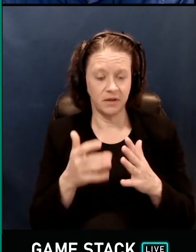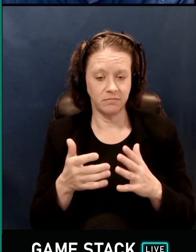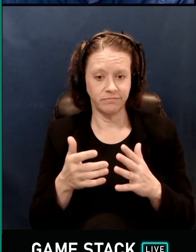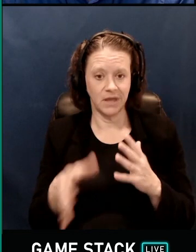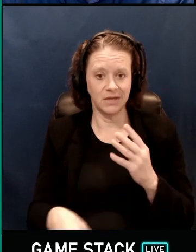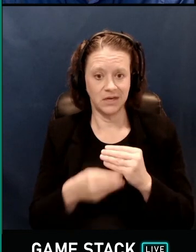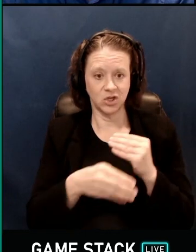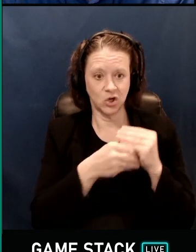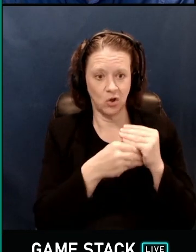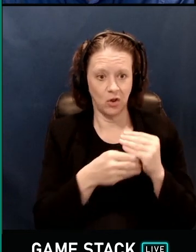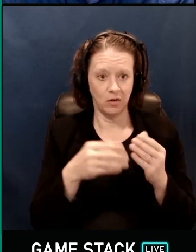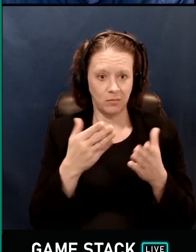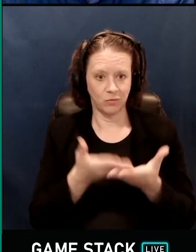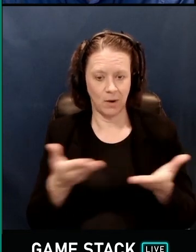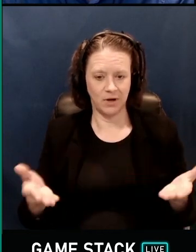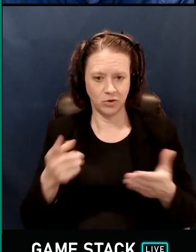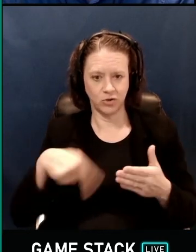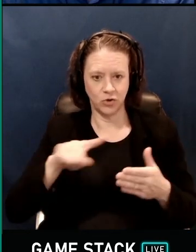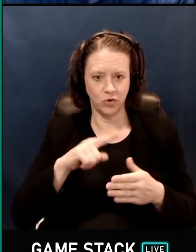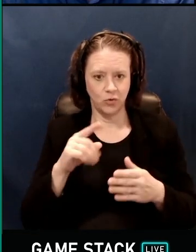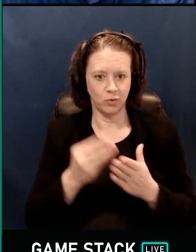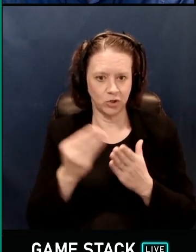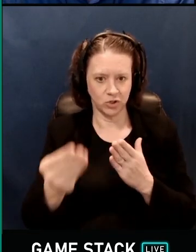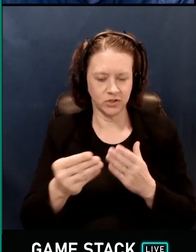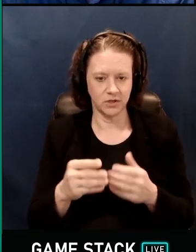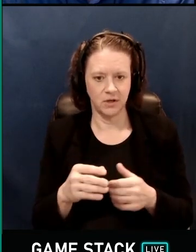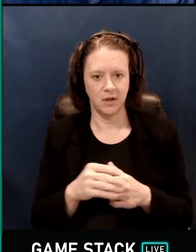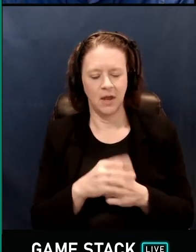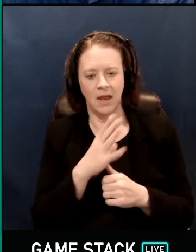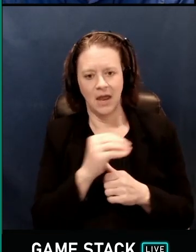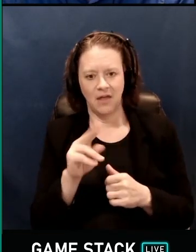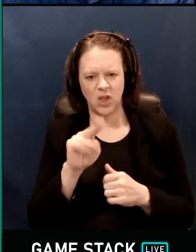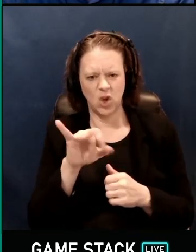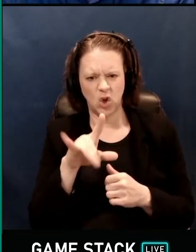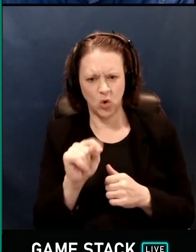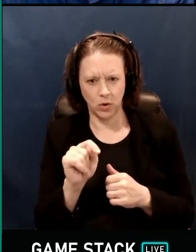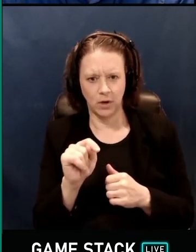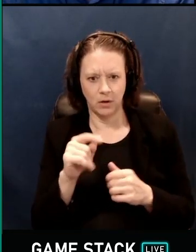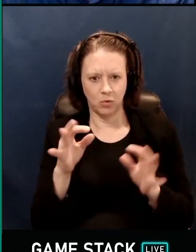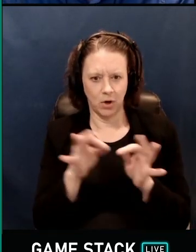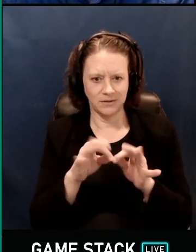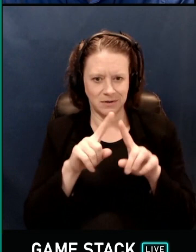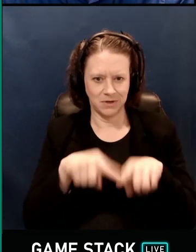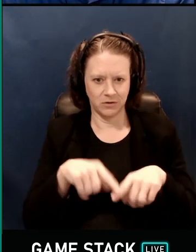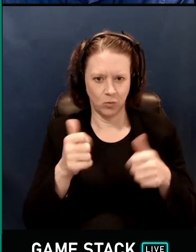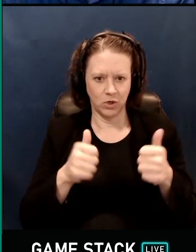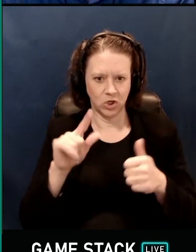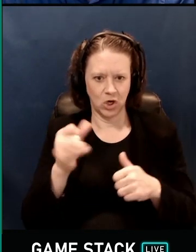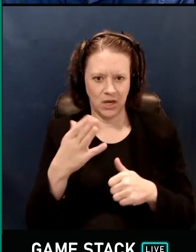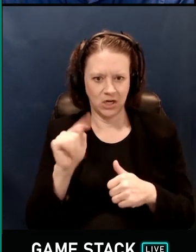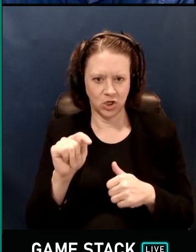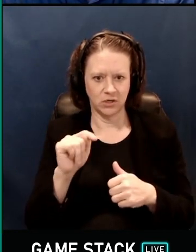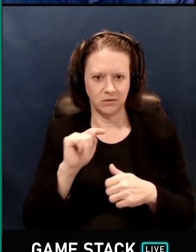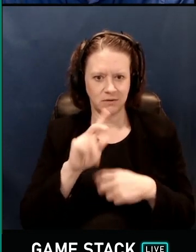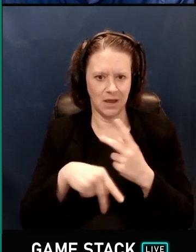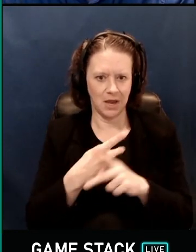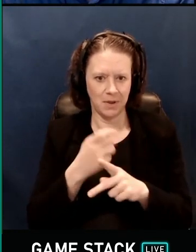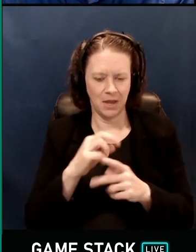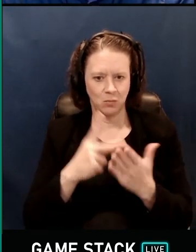and its unit price is different for agent types and project visibility, public or private.